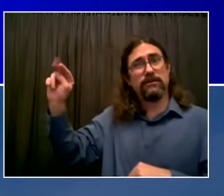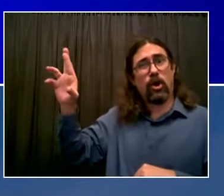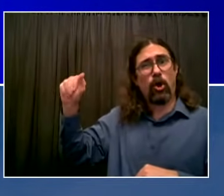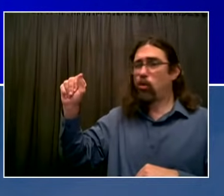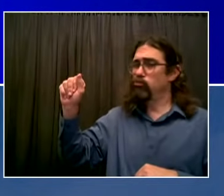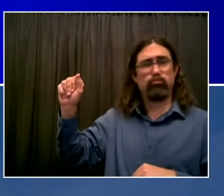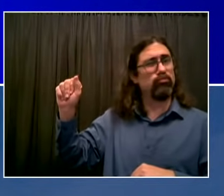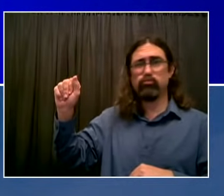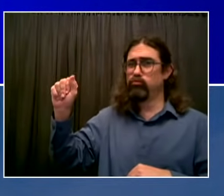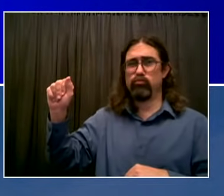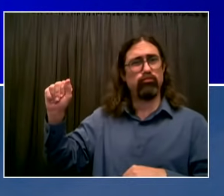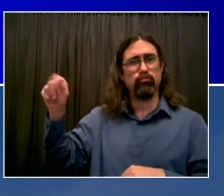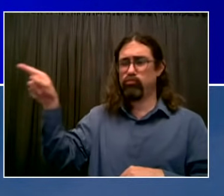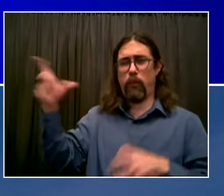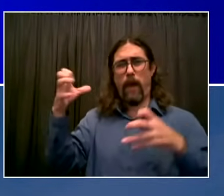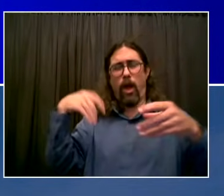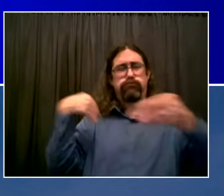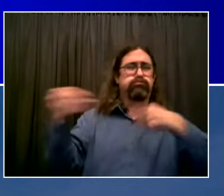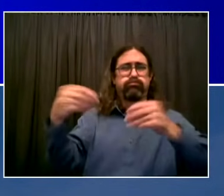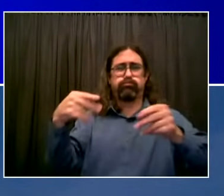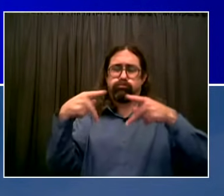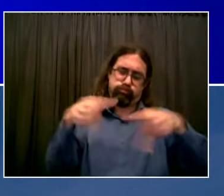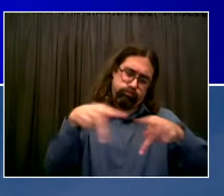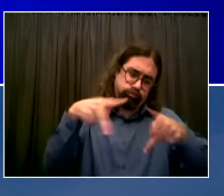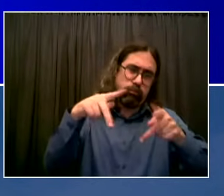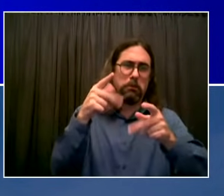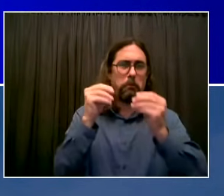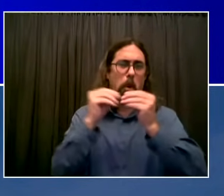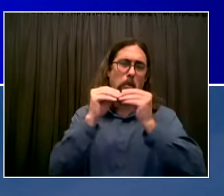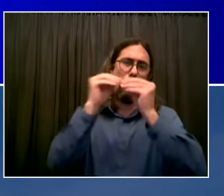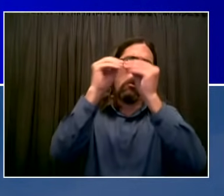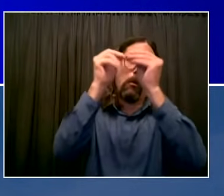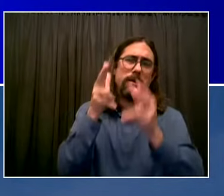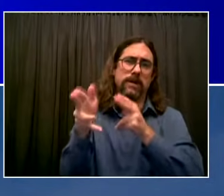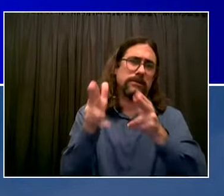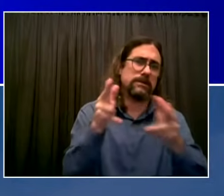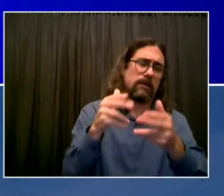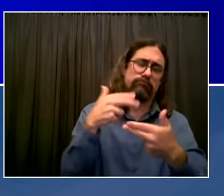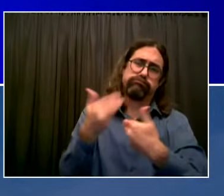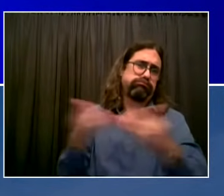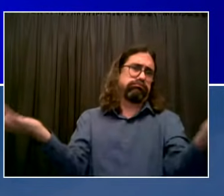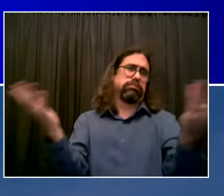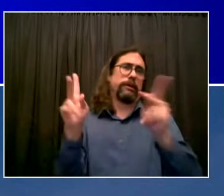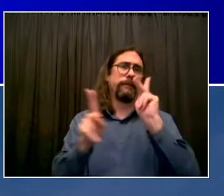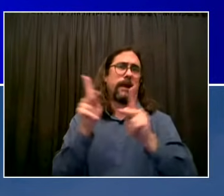DANGEROS UPOPELE. WE NEED TO GET THEM OFF THE STREETS, SO WE ARE PUSHING AOLNG